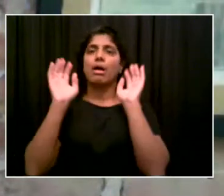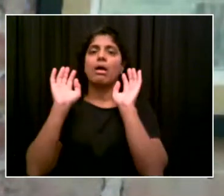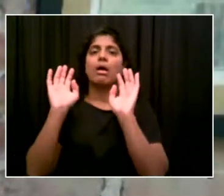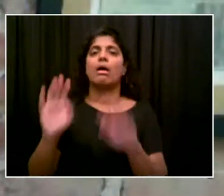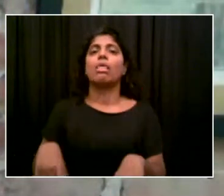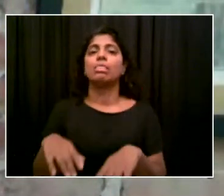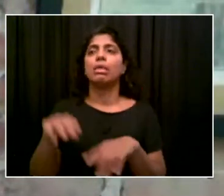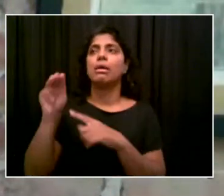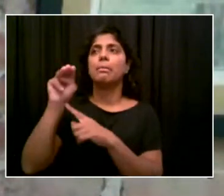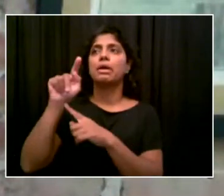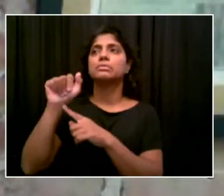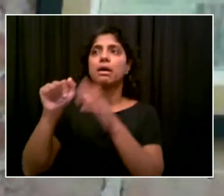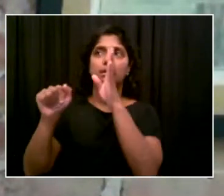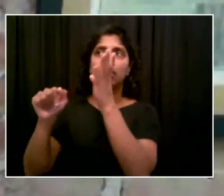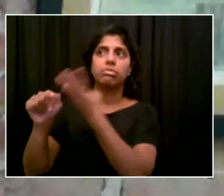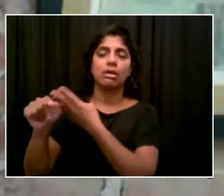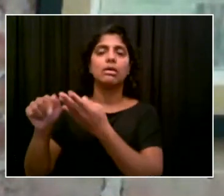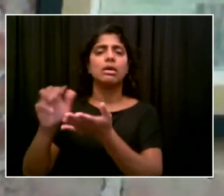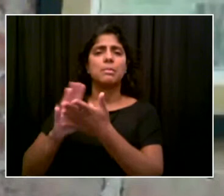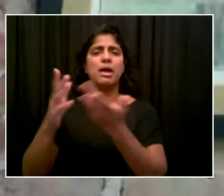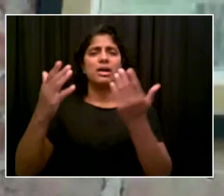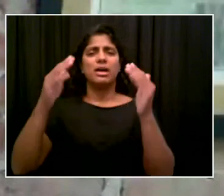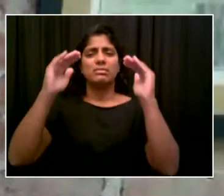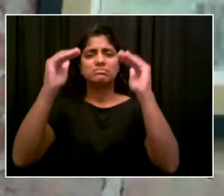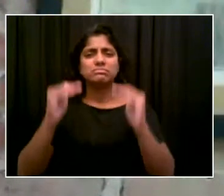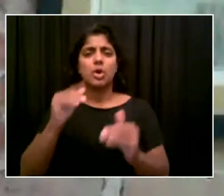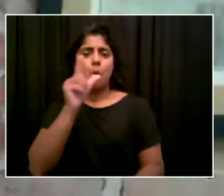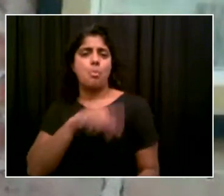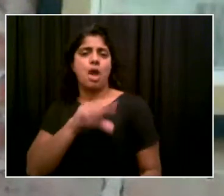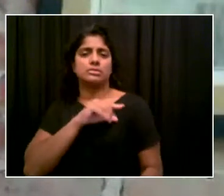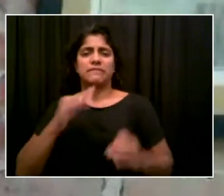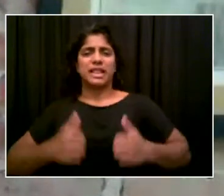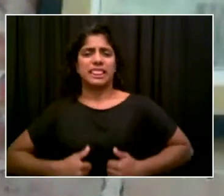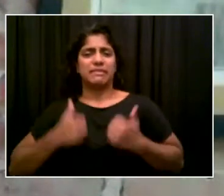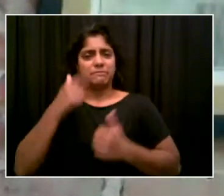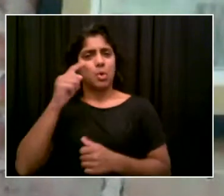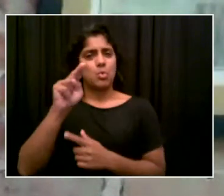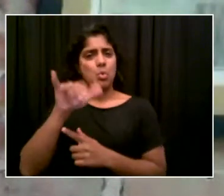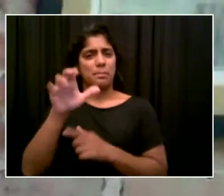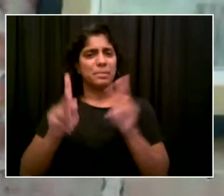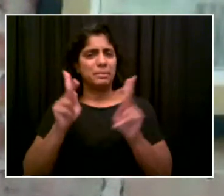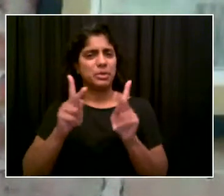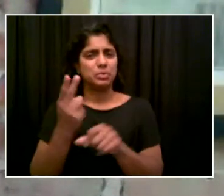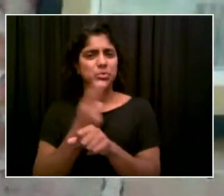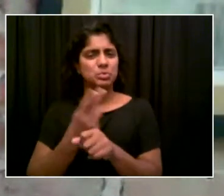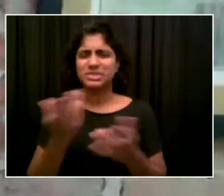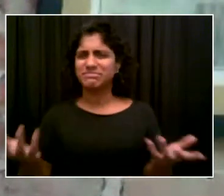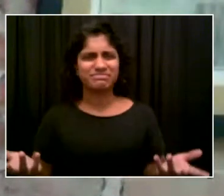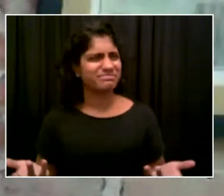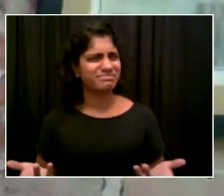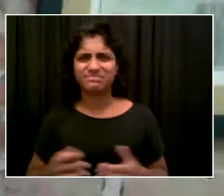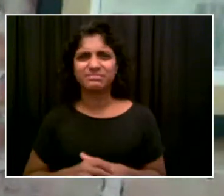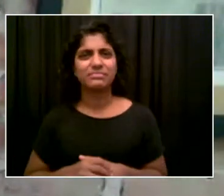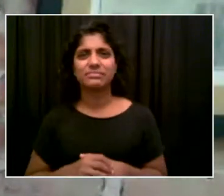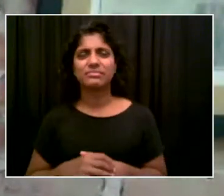TIME I'VE BEEN ON A ZOOM WITH THE BOROUGH PRESIDENT ELECT,